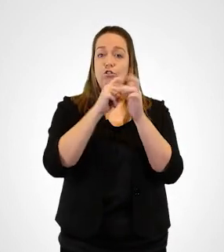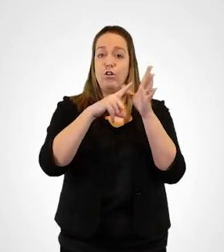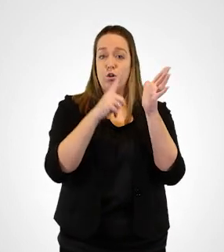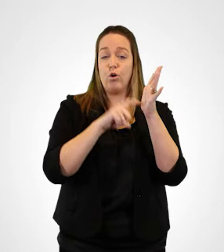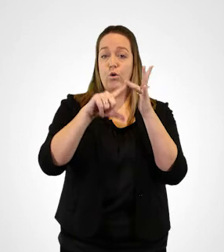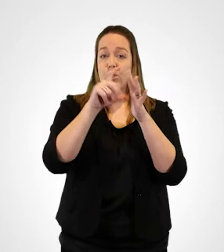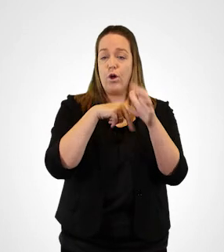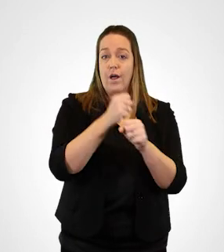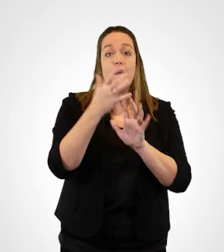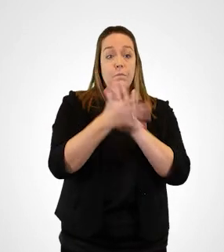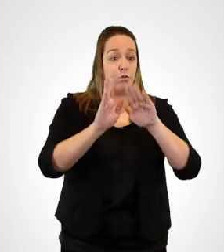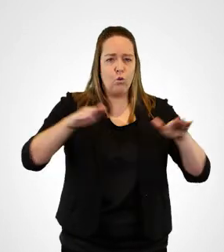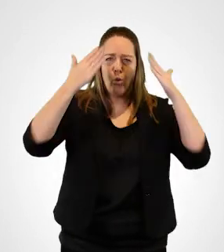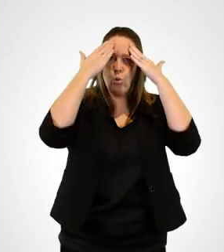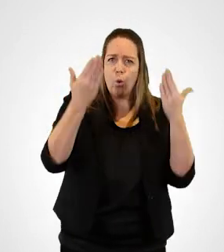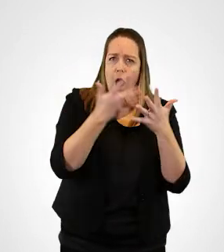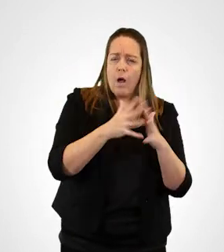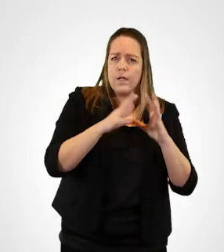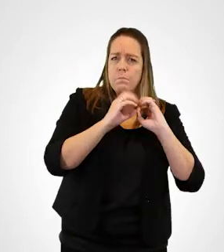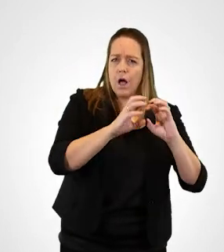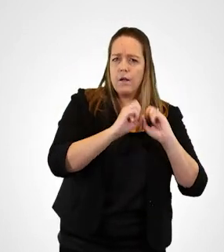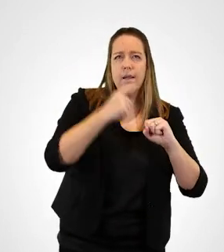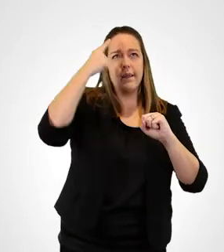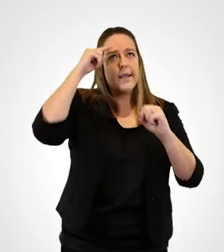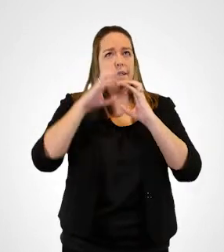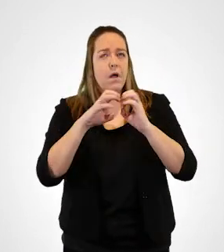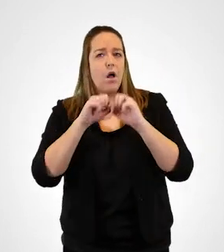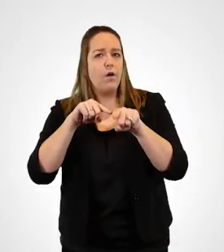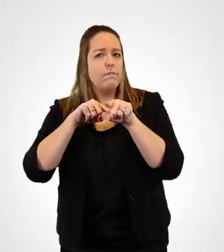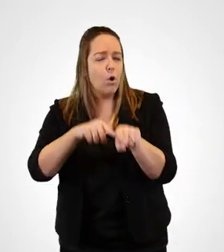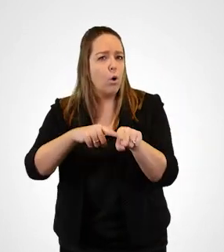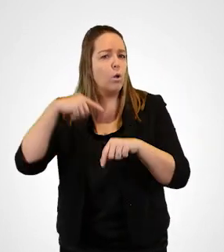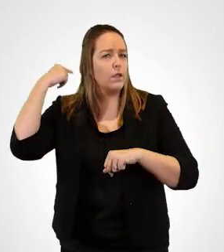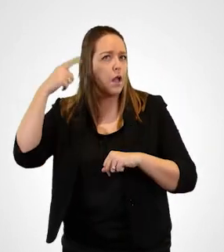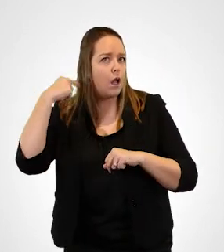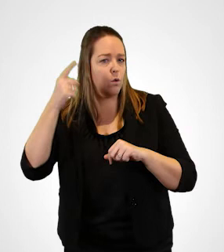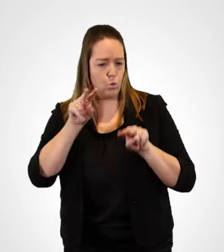so what that means is if they don't know how to spell something, they'll try to spell it in a way that looks right